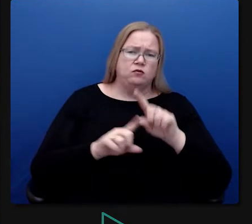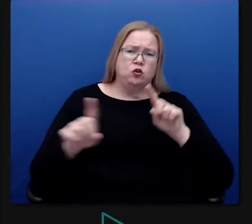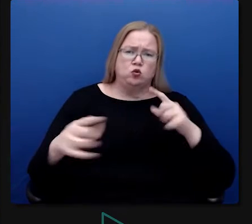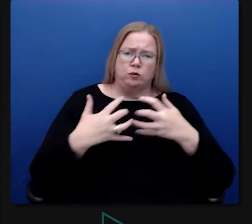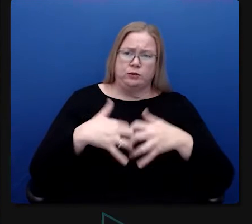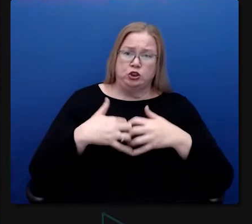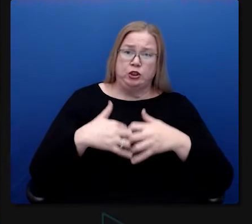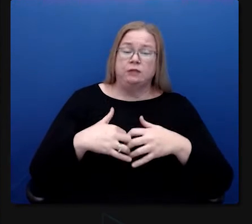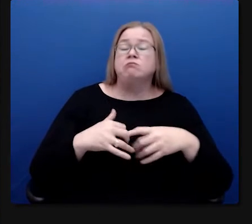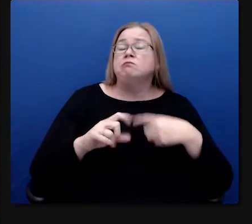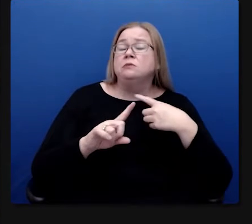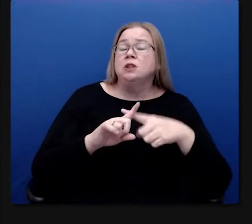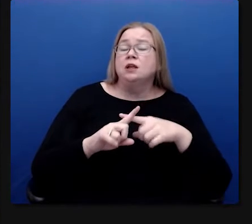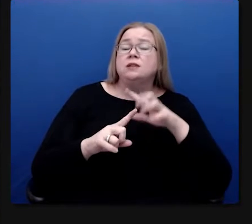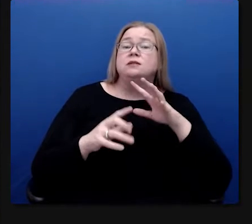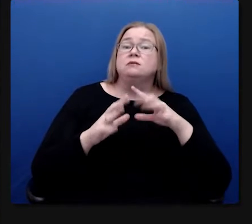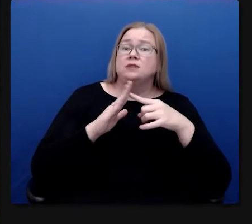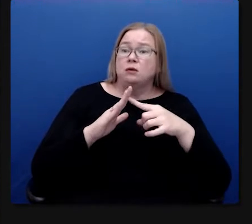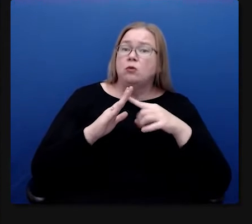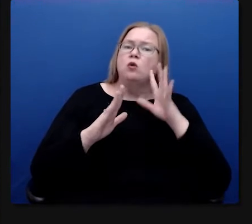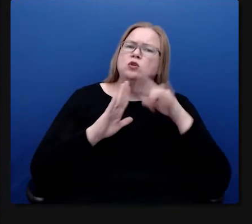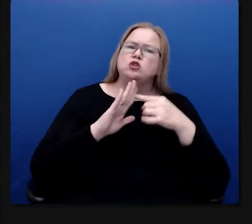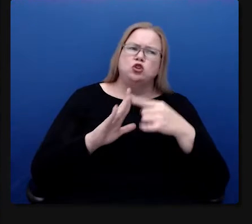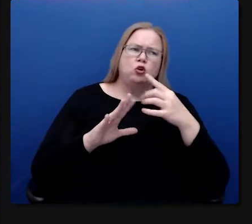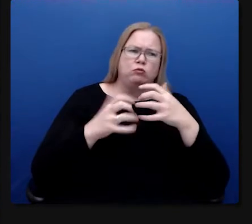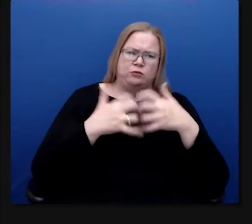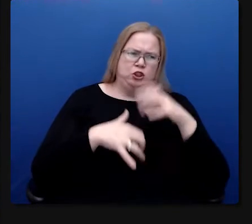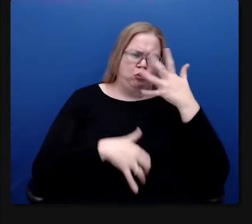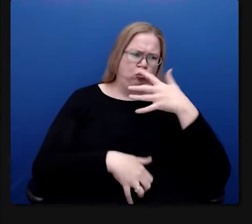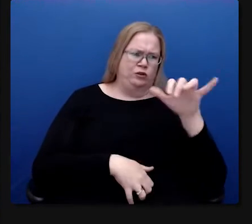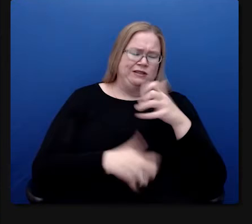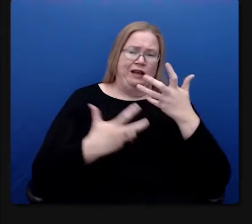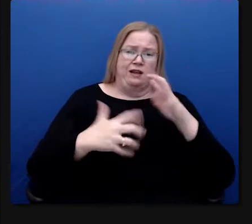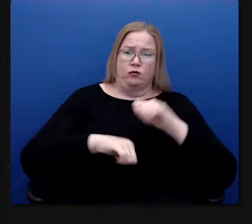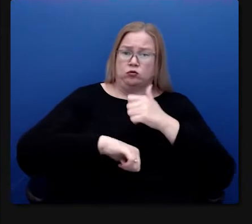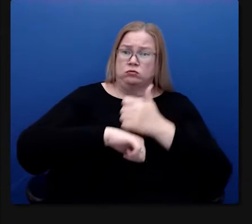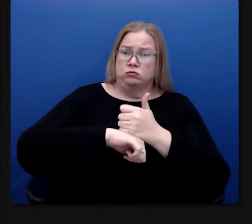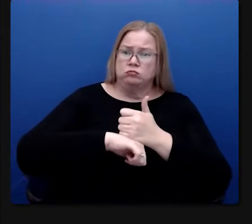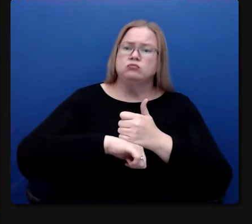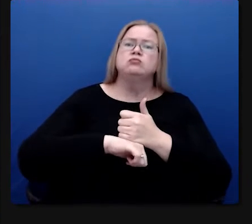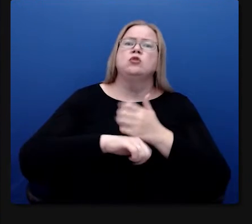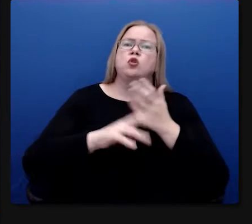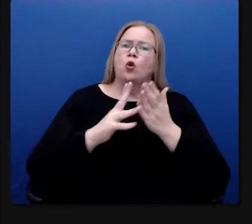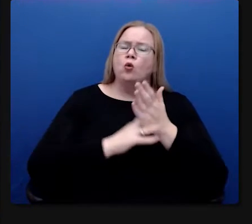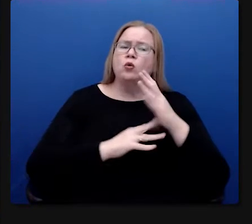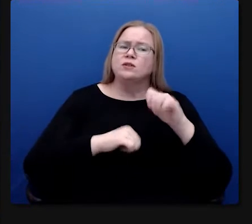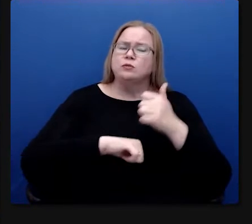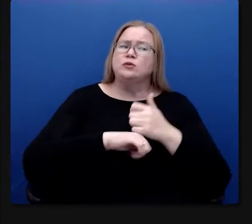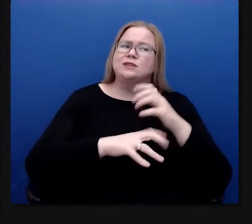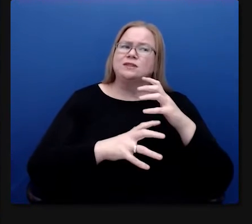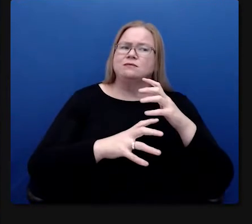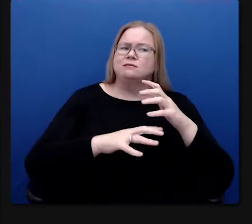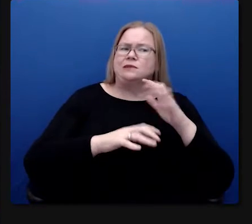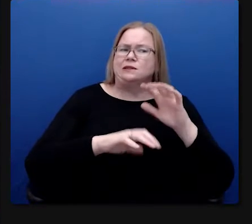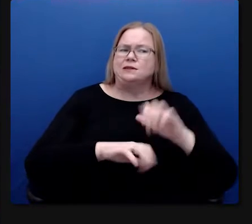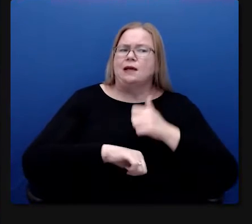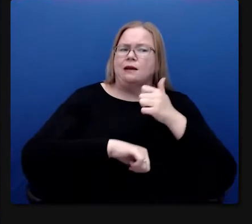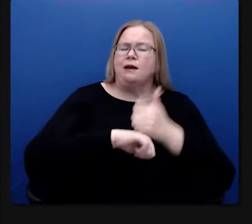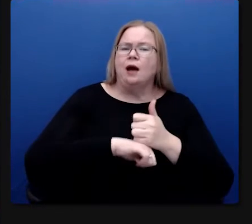We'll also go over in the demo what the machine looks like after it's created and walk through the experience of setting up a very basic Unreal Engine-based project